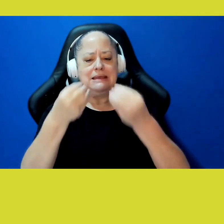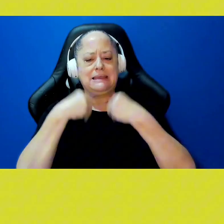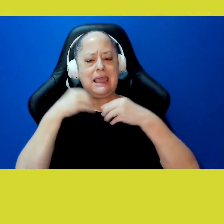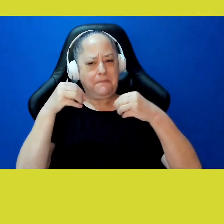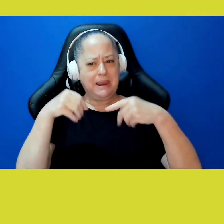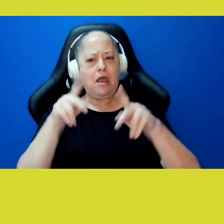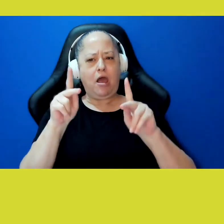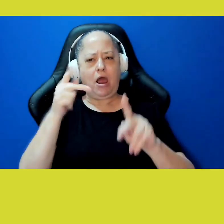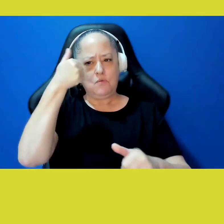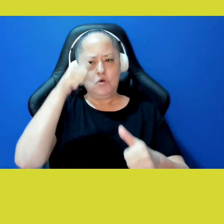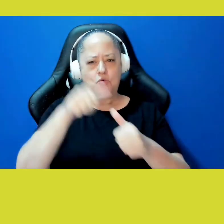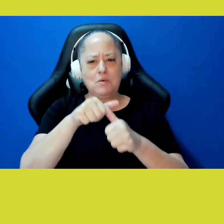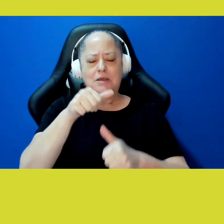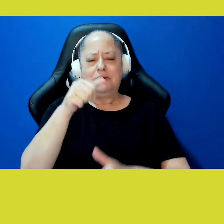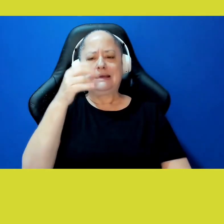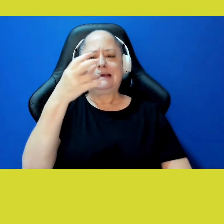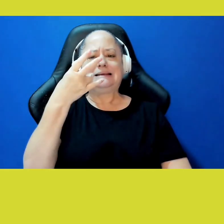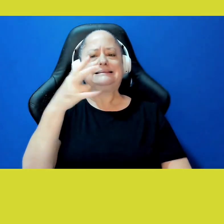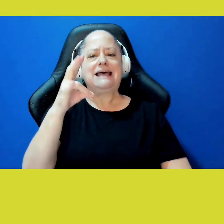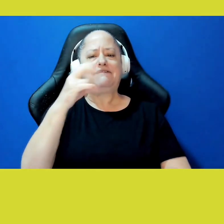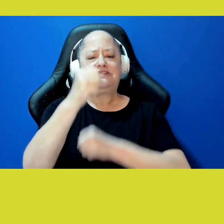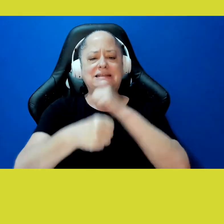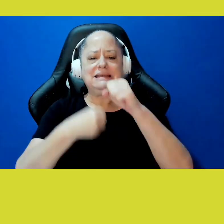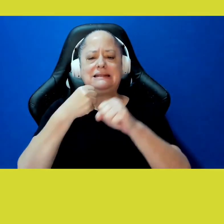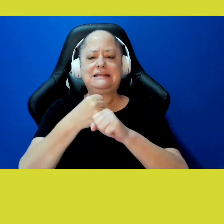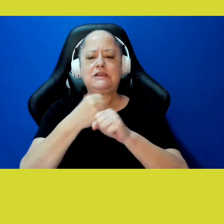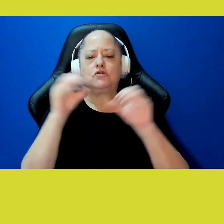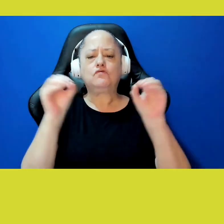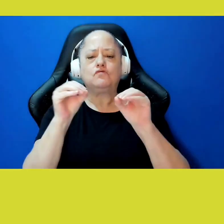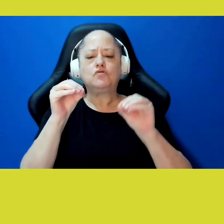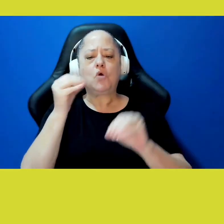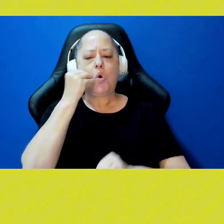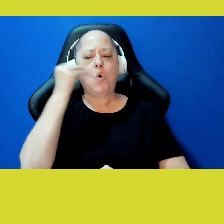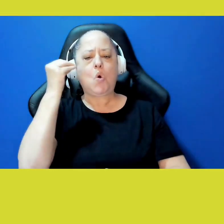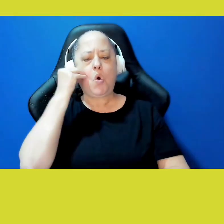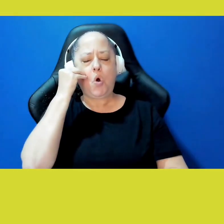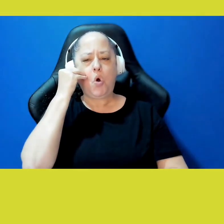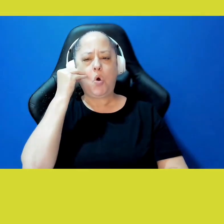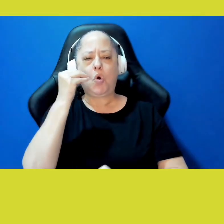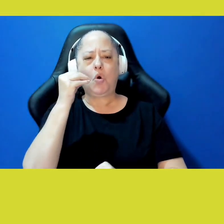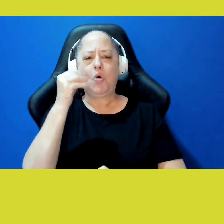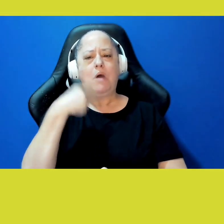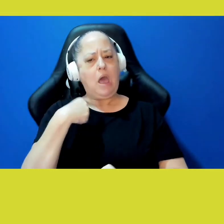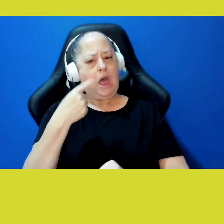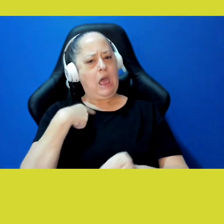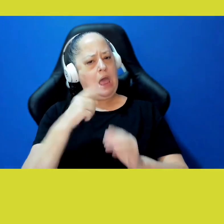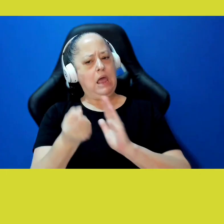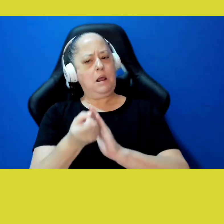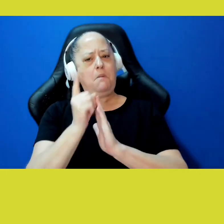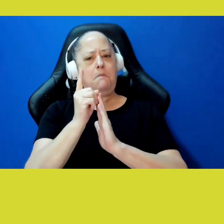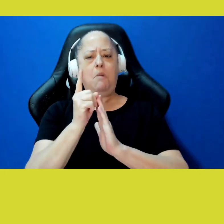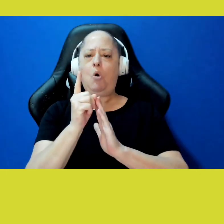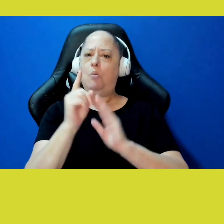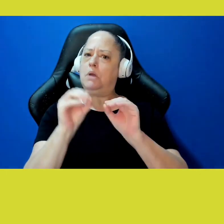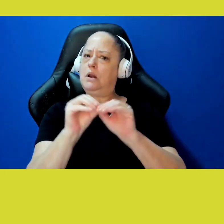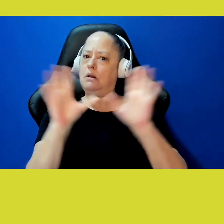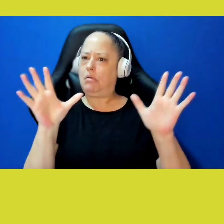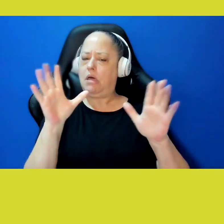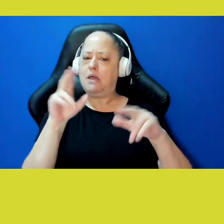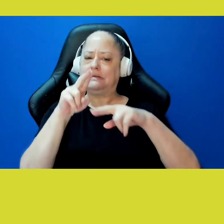in the 17th year of being homeless with co-occurring disorders, I had a moment of clarity be sitting on a park bench instead of I just had housing, and